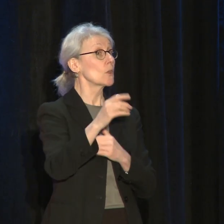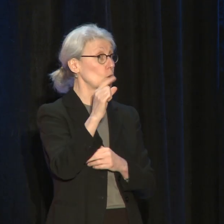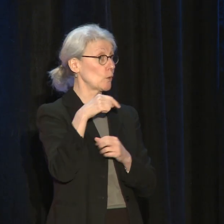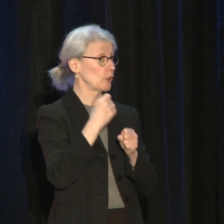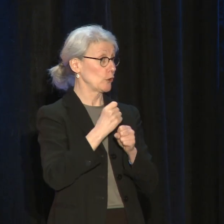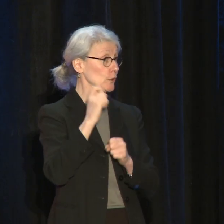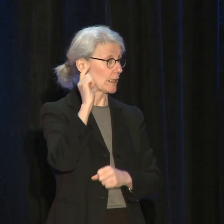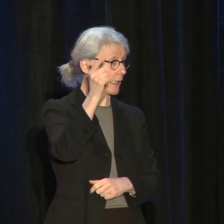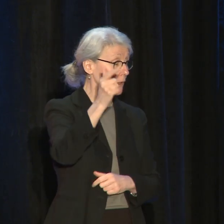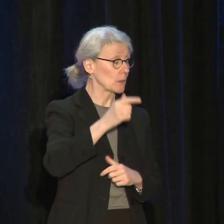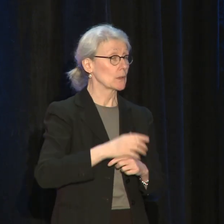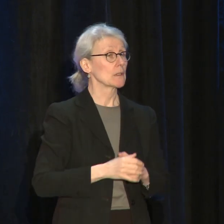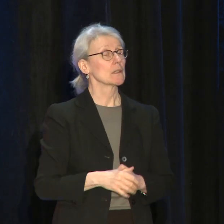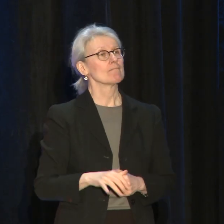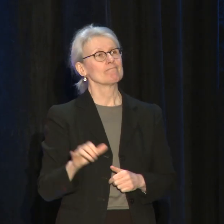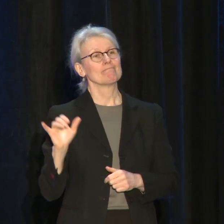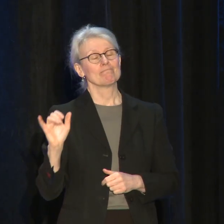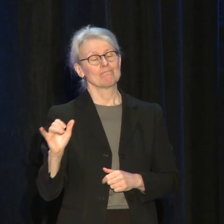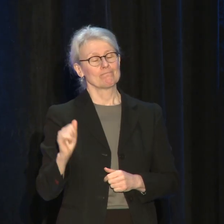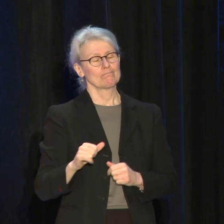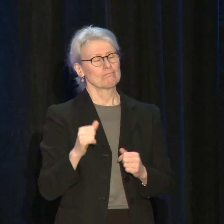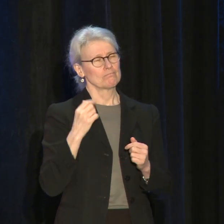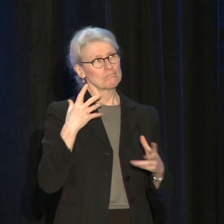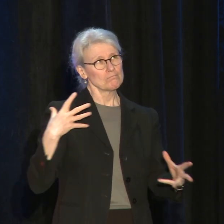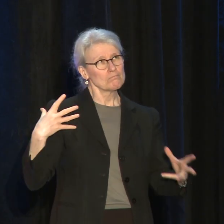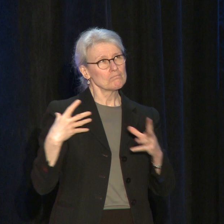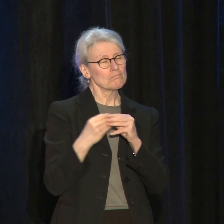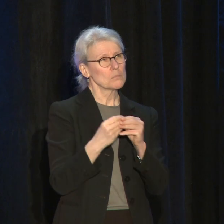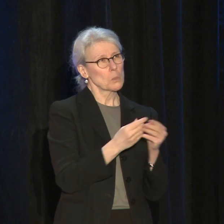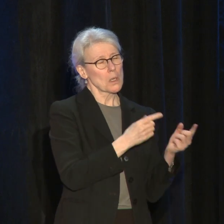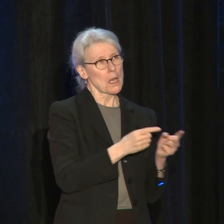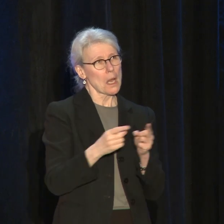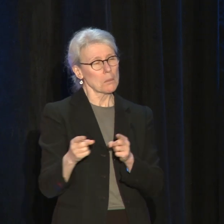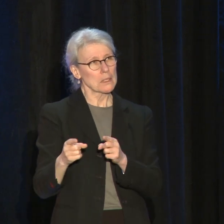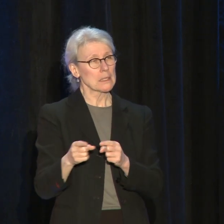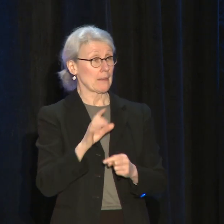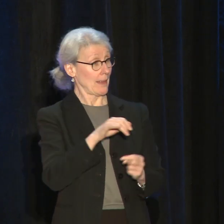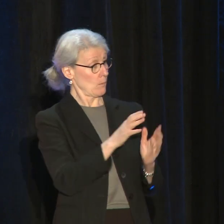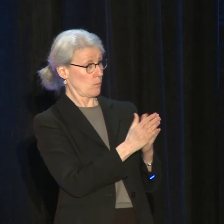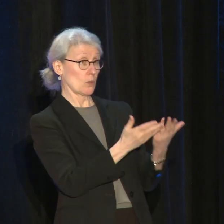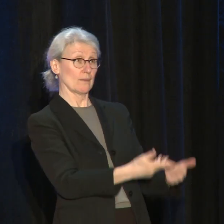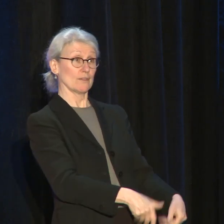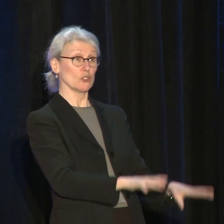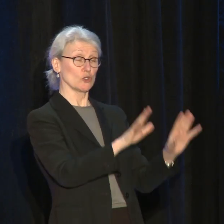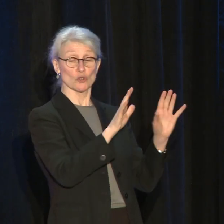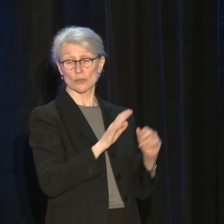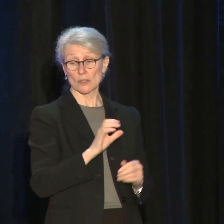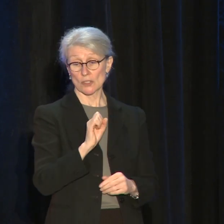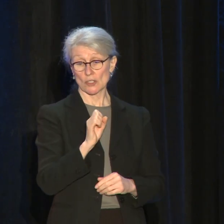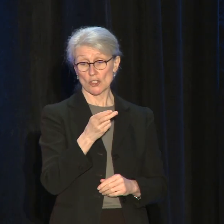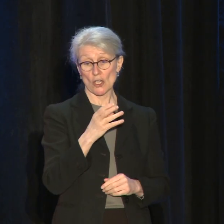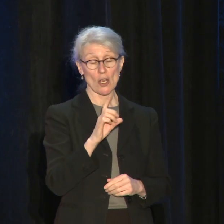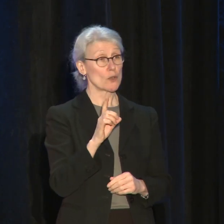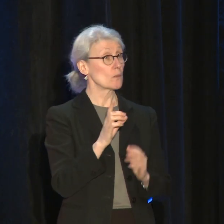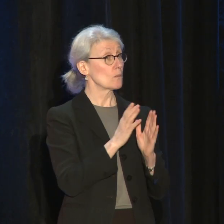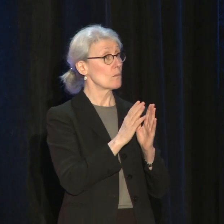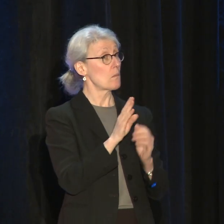what had happened and whether I should update my book Shattered Bonds with a new preface,